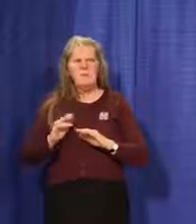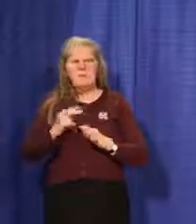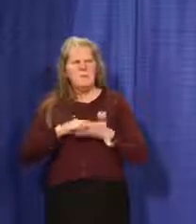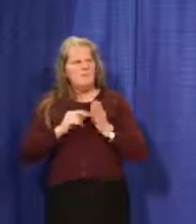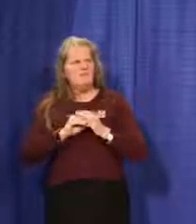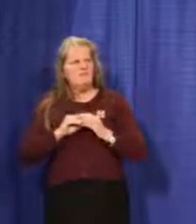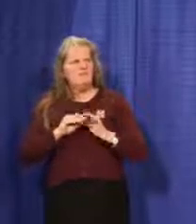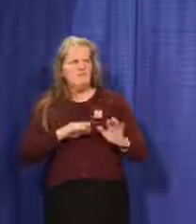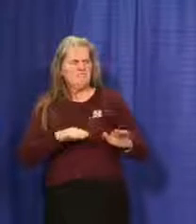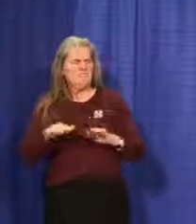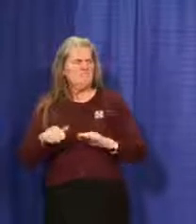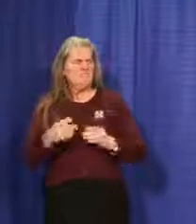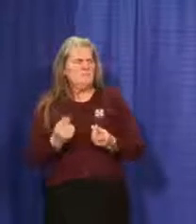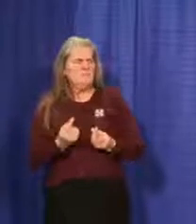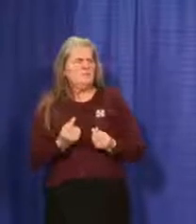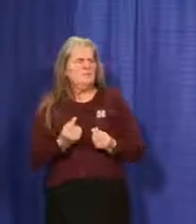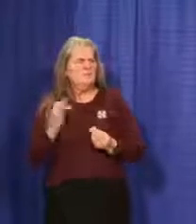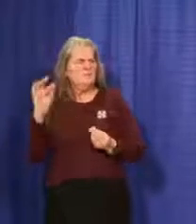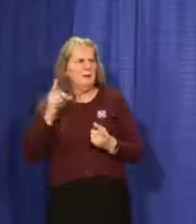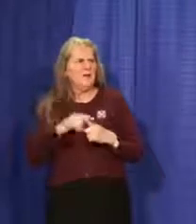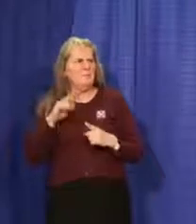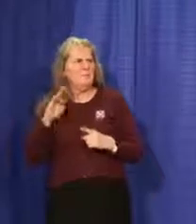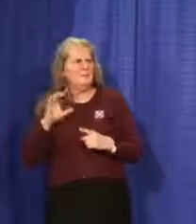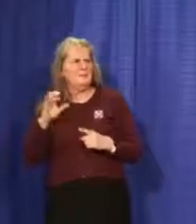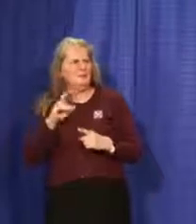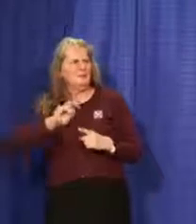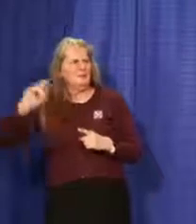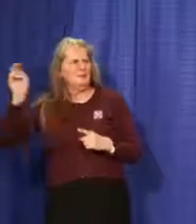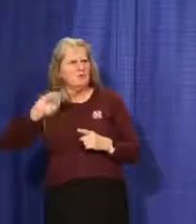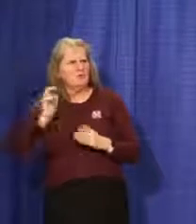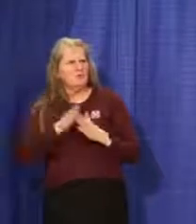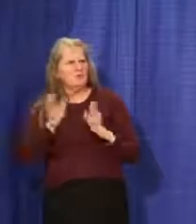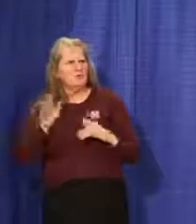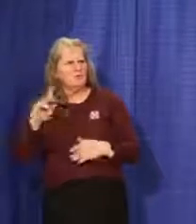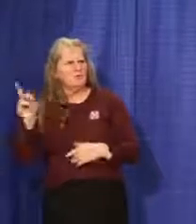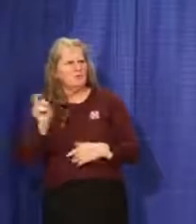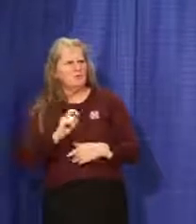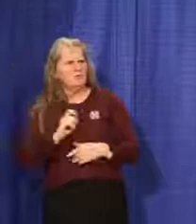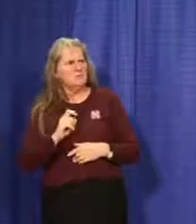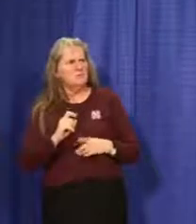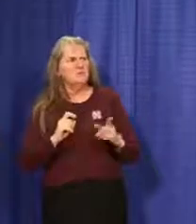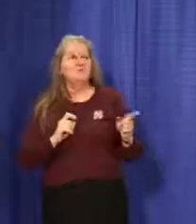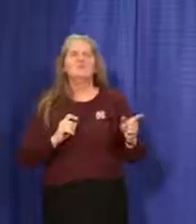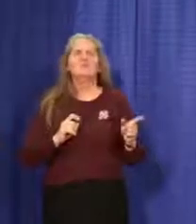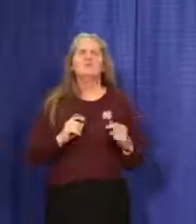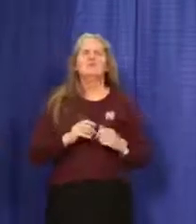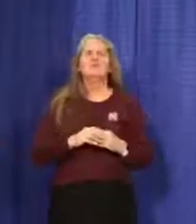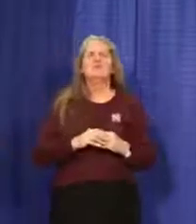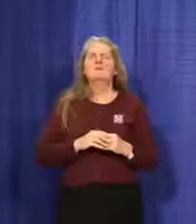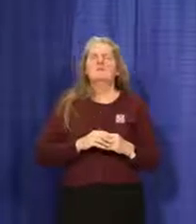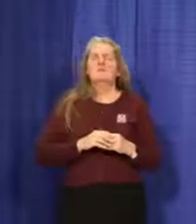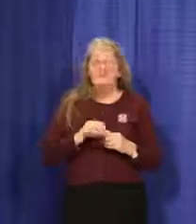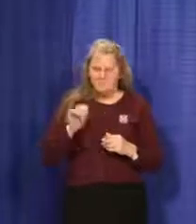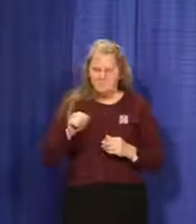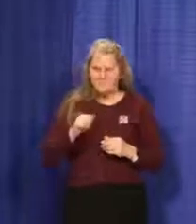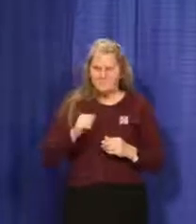What exactly do you mean by that? What should people be doing when they return from travelling?